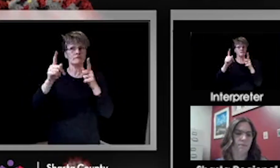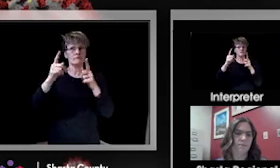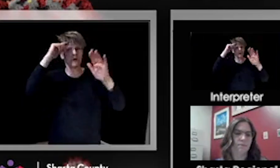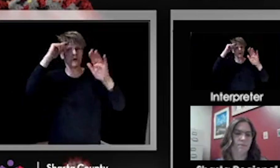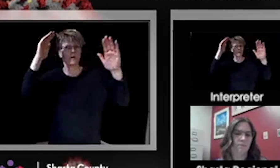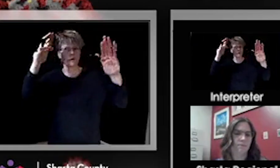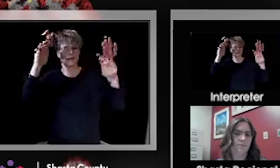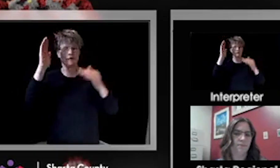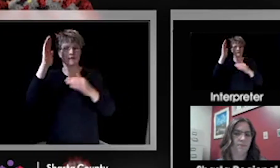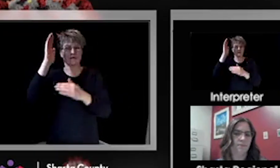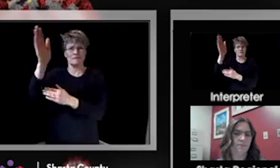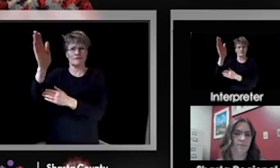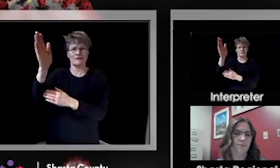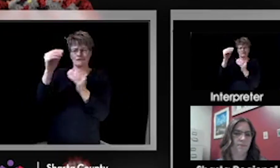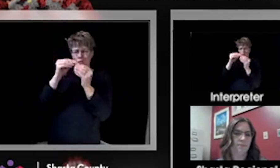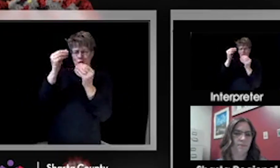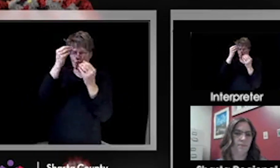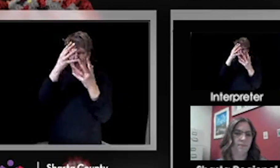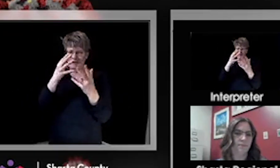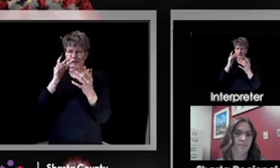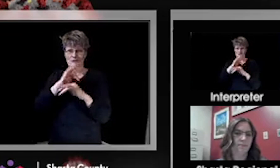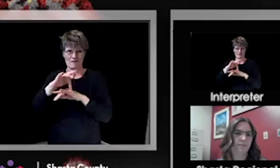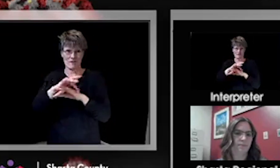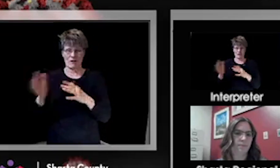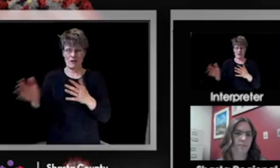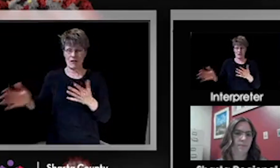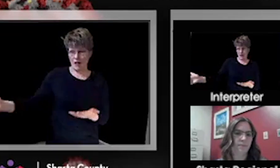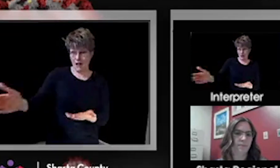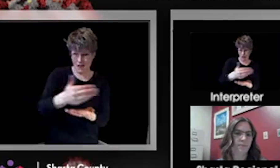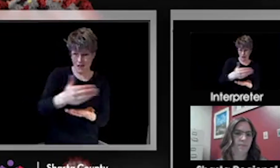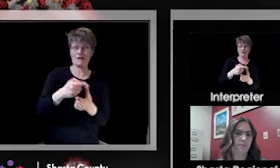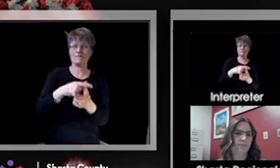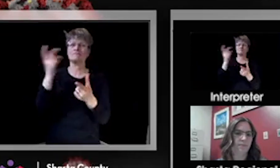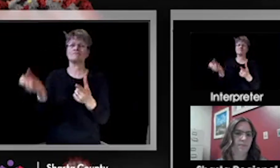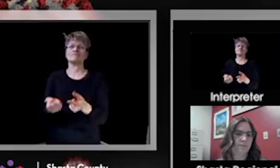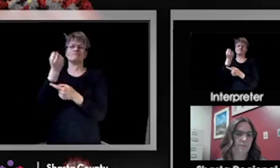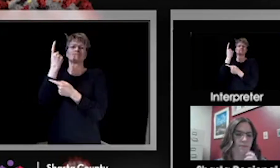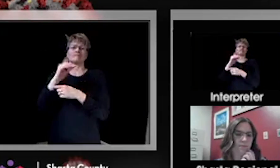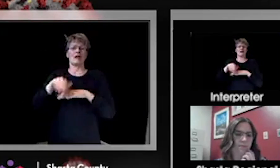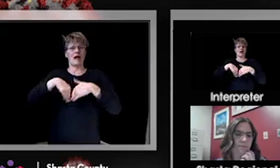information will come along soon, that we’ll better understand how we can use serologic